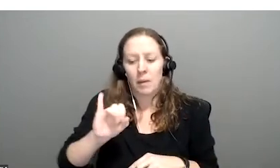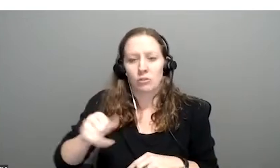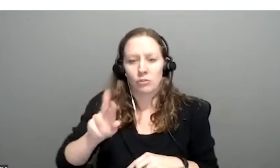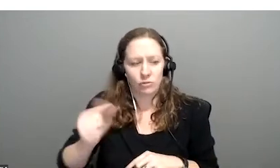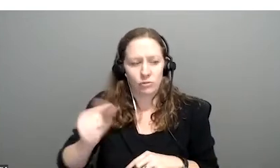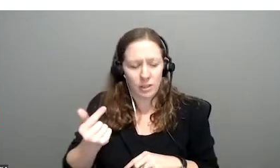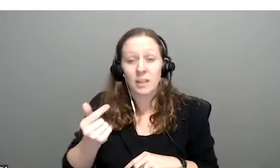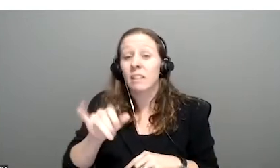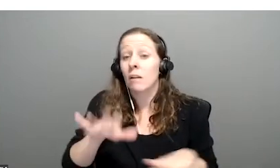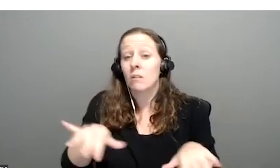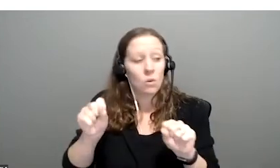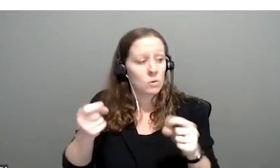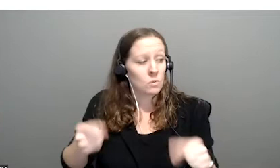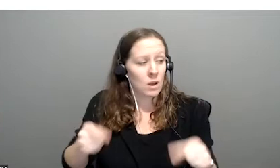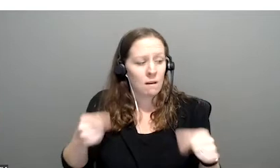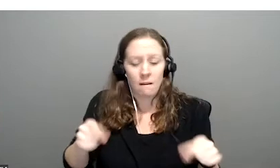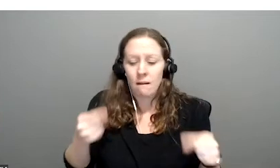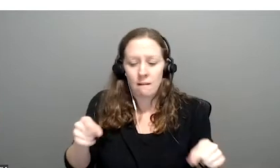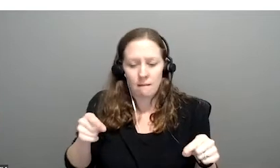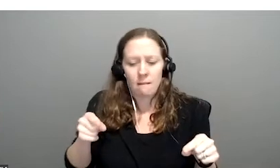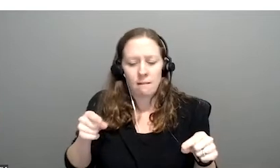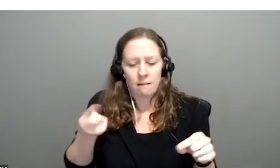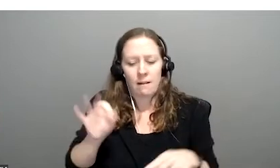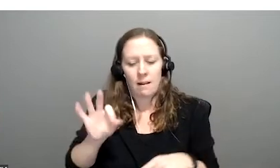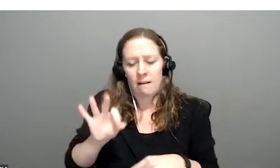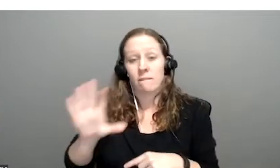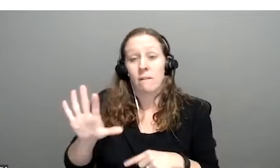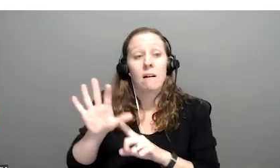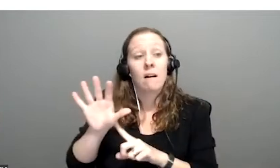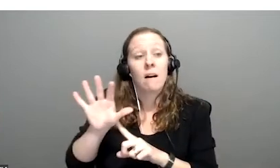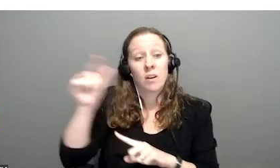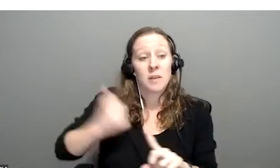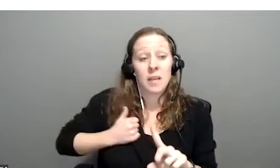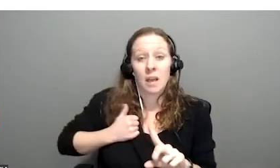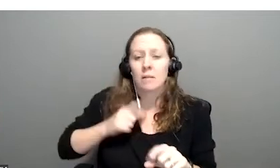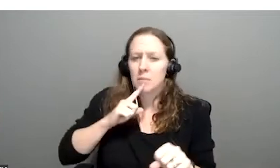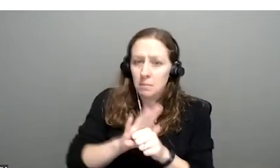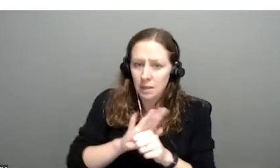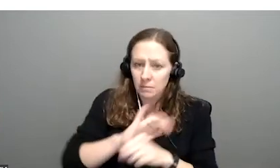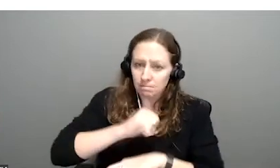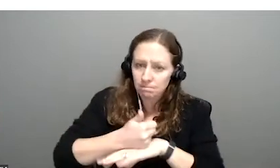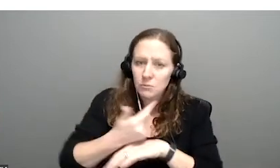committed to implementing GBA+ throughout its departments and agencies up through the